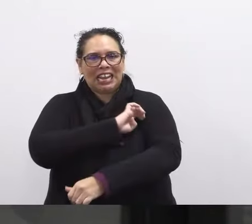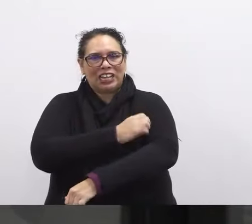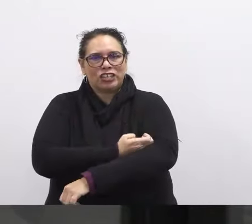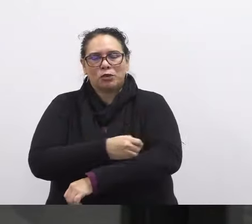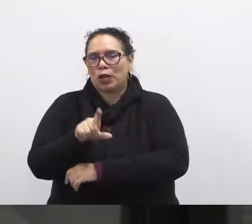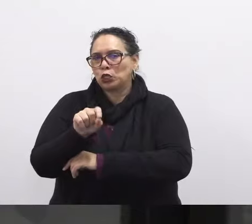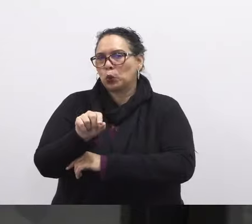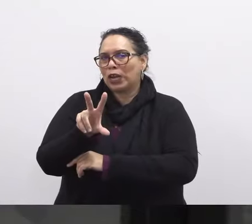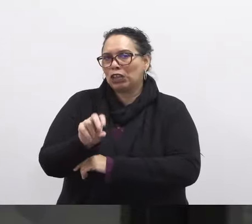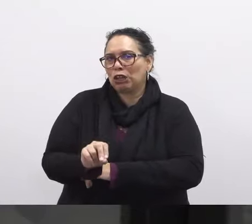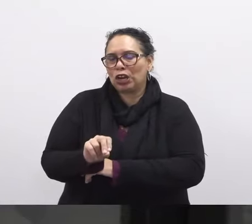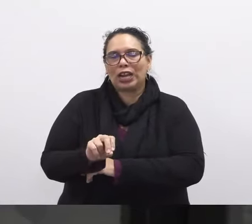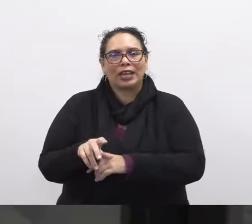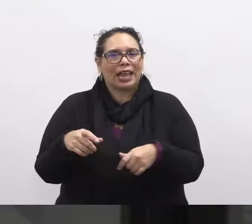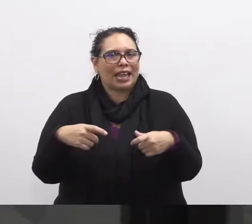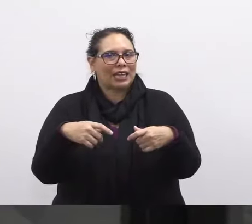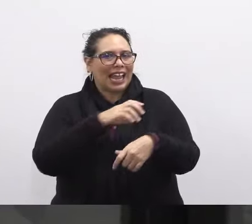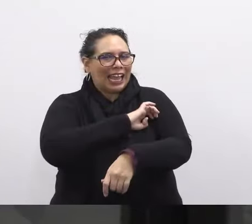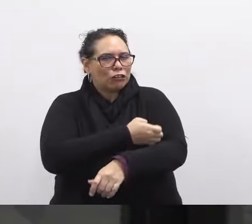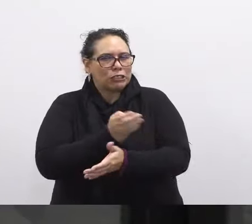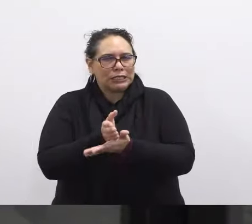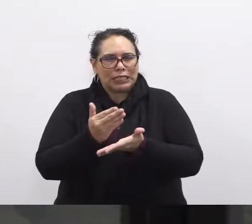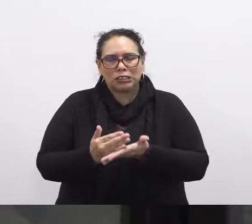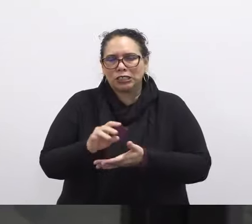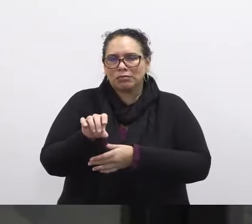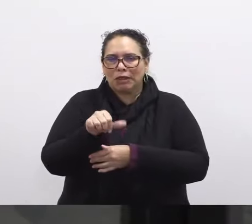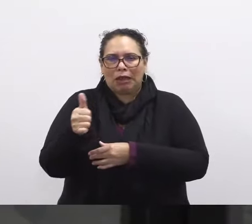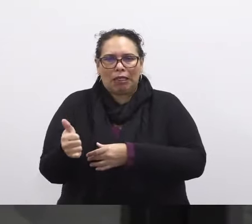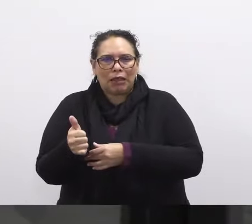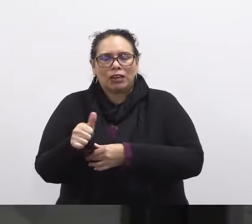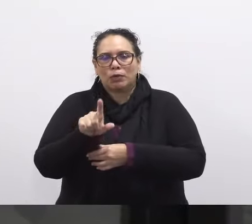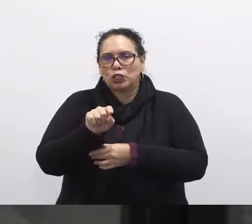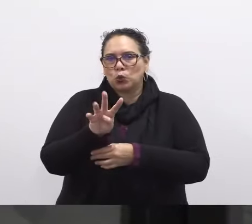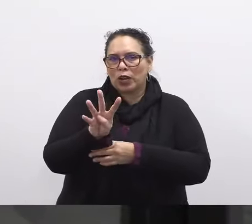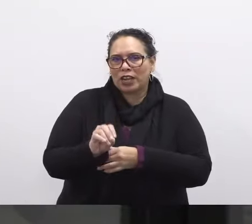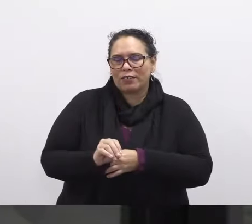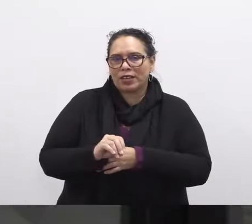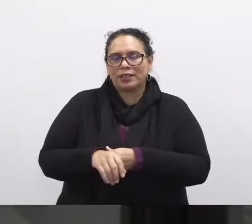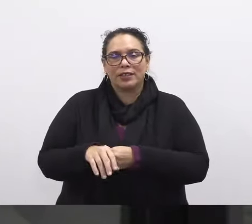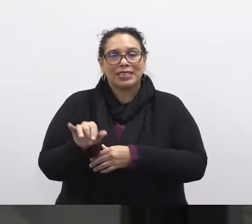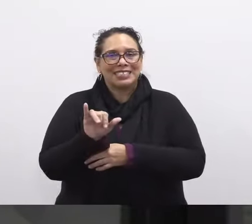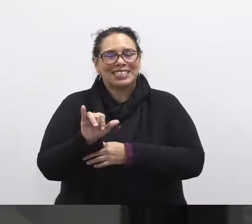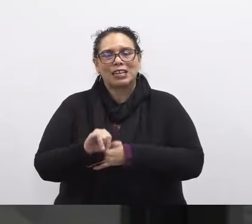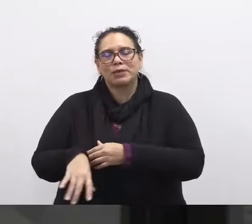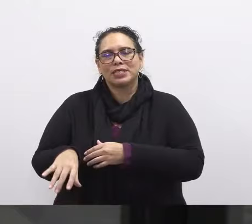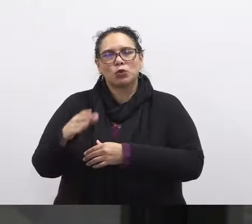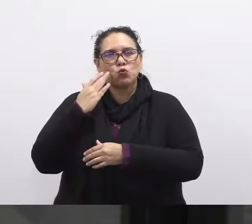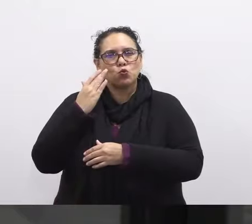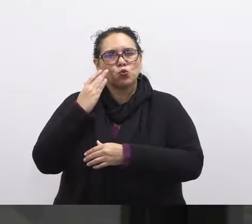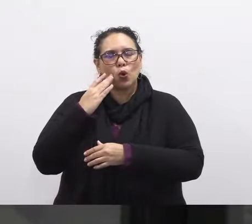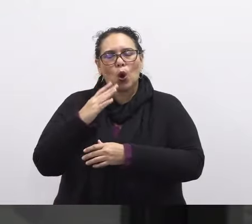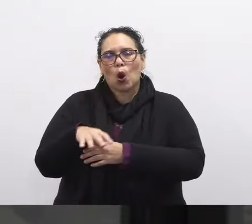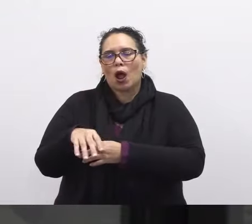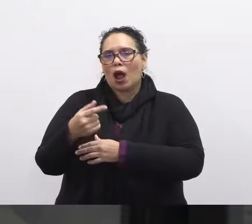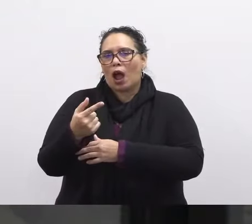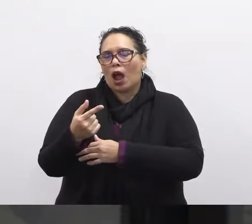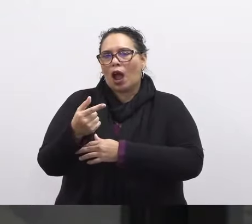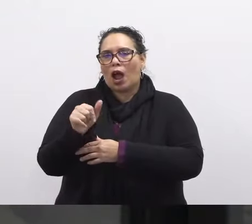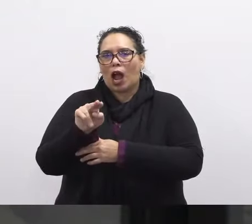and in all other energy sectors by 2040. As Mahatma Gandhi said, "be the change you wish to be in the world."